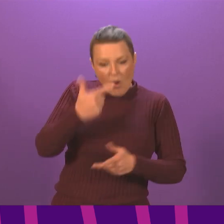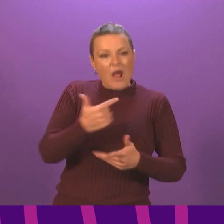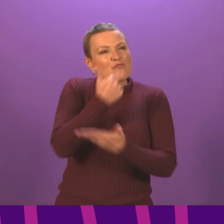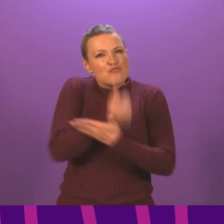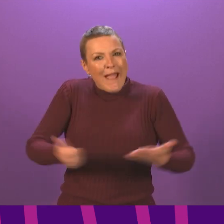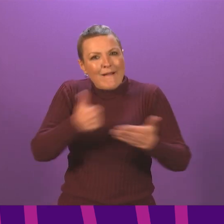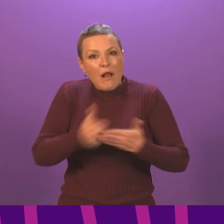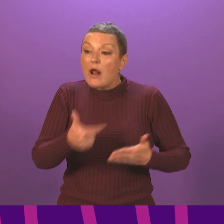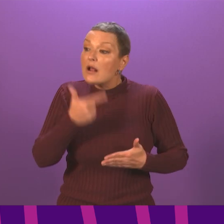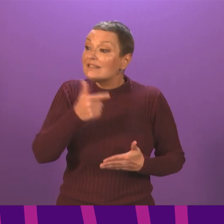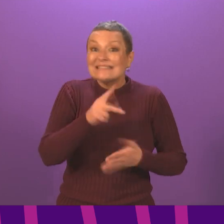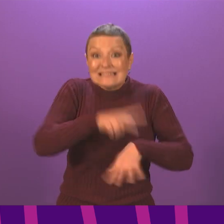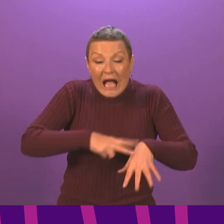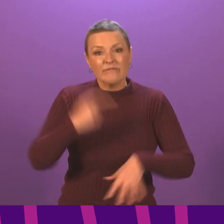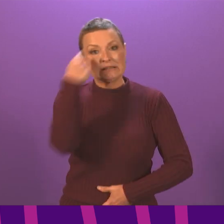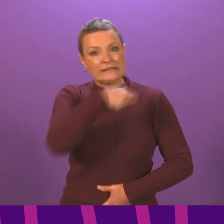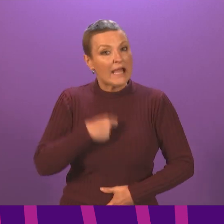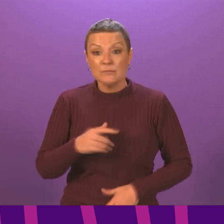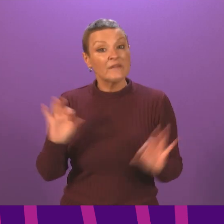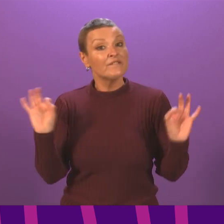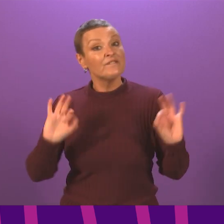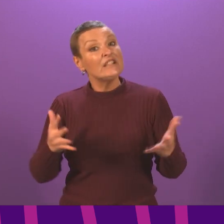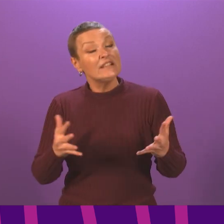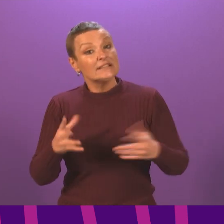asymptomatic testing among school staff.